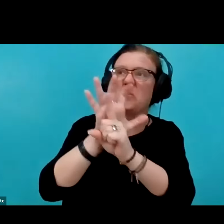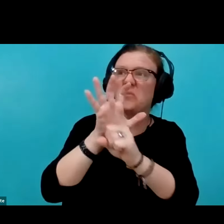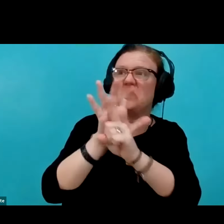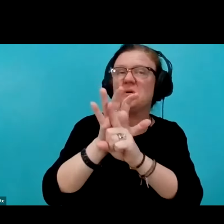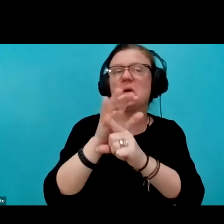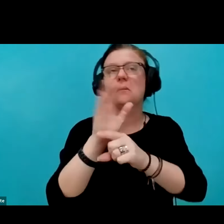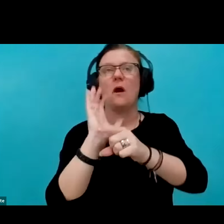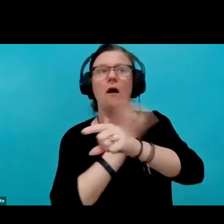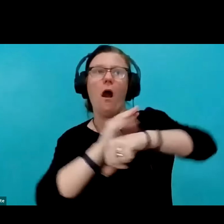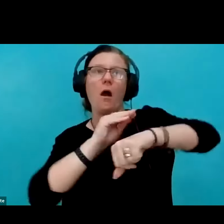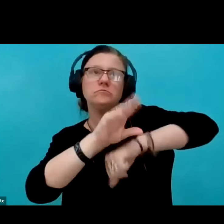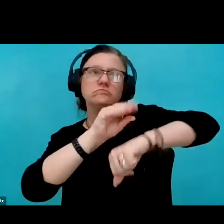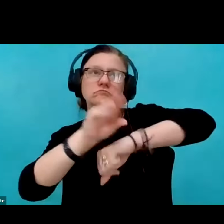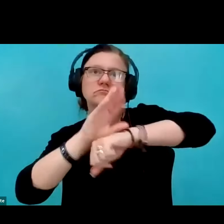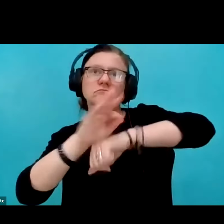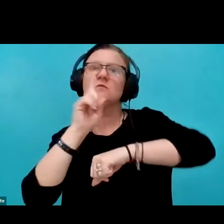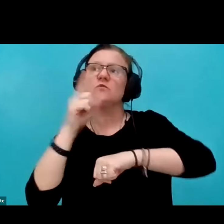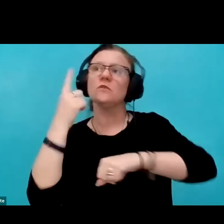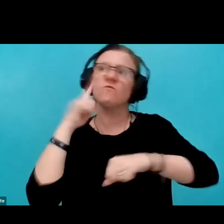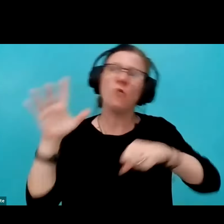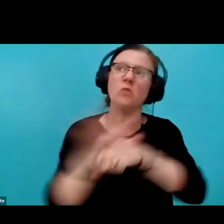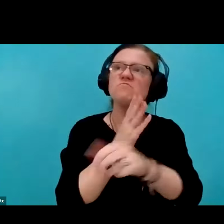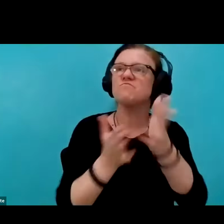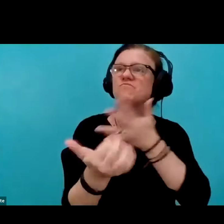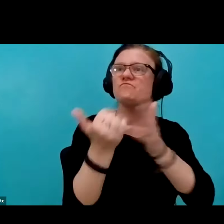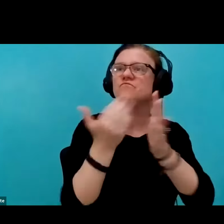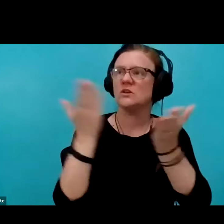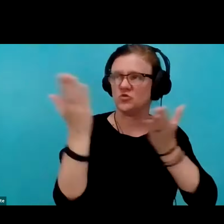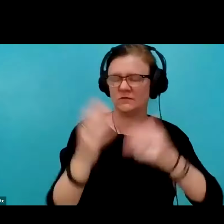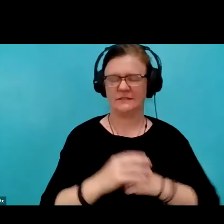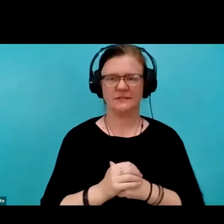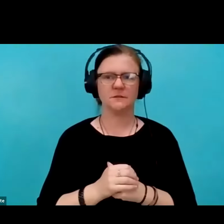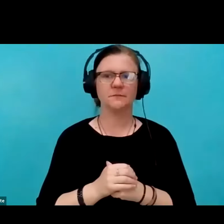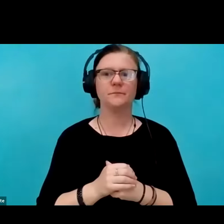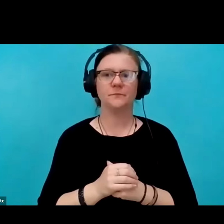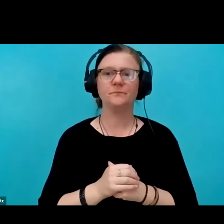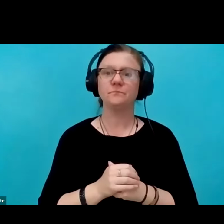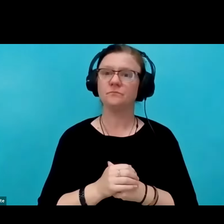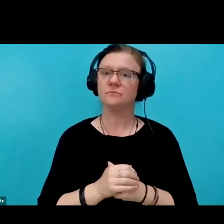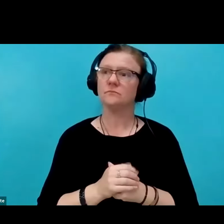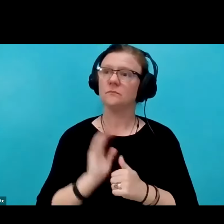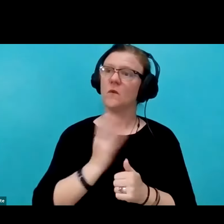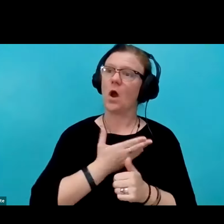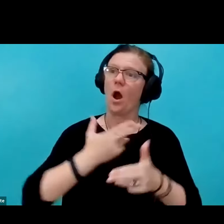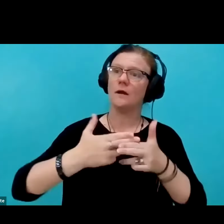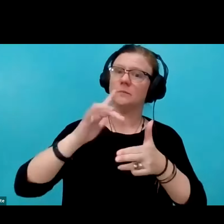and full stack development services. Jonathan de Armas: We've become well known for building cloud based media